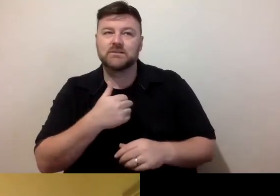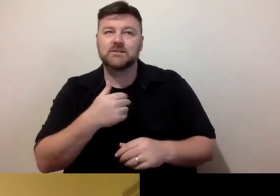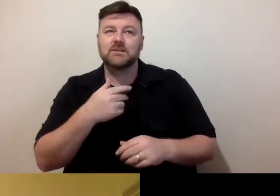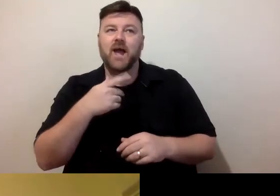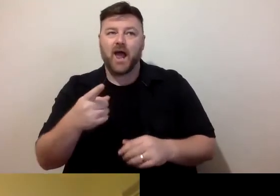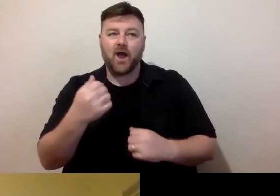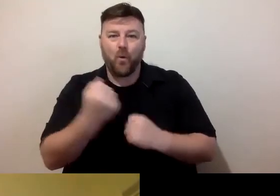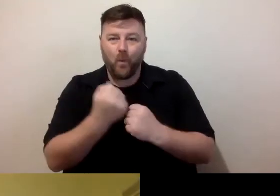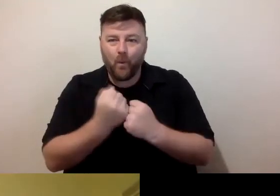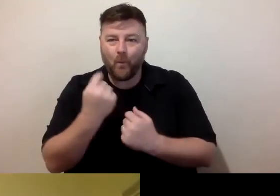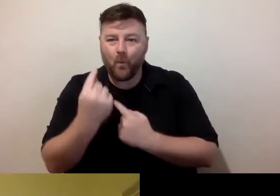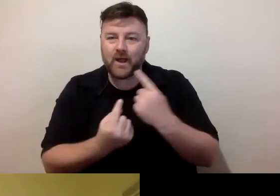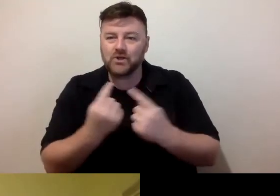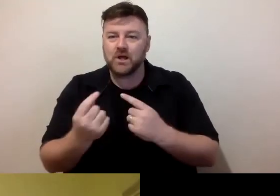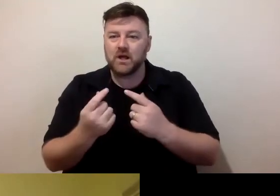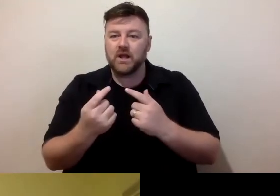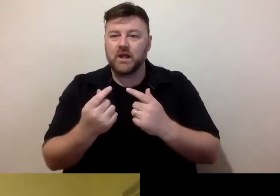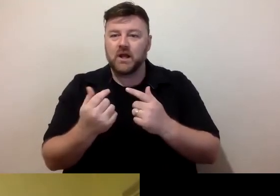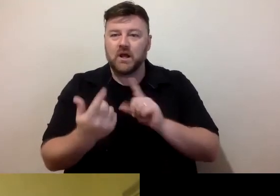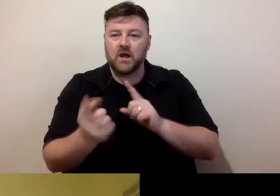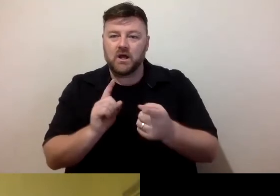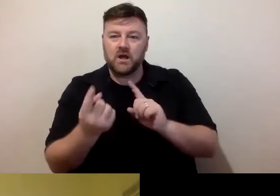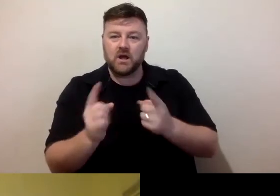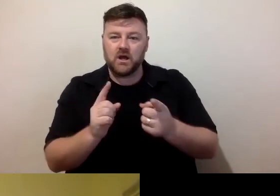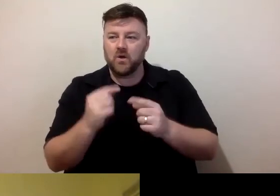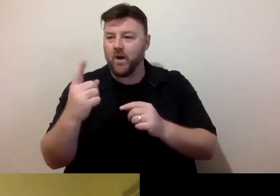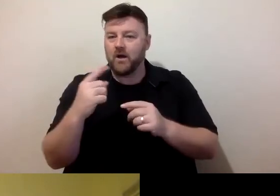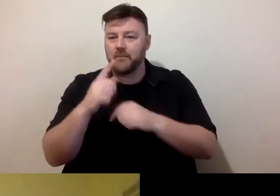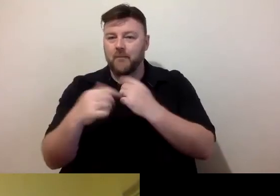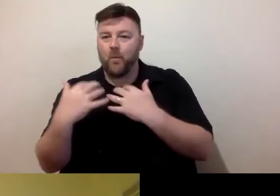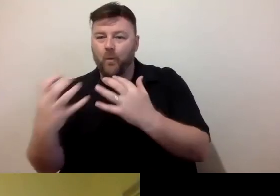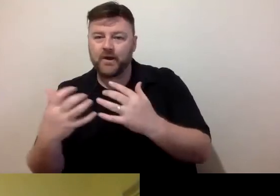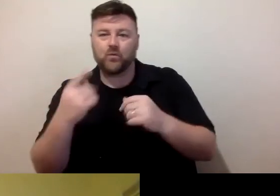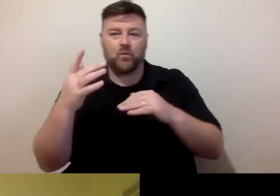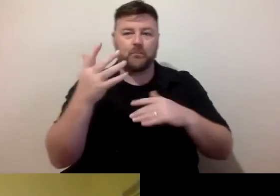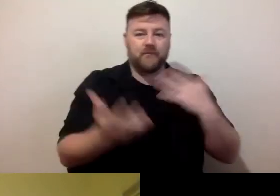other, and then quickly switching roles of being an audience member or